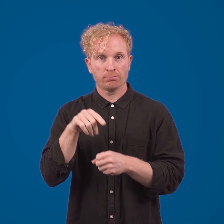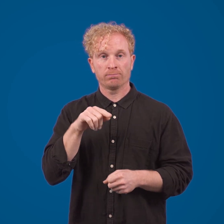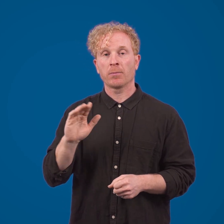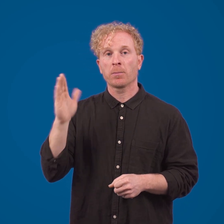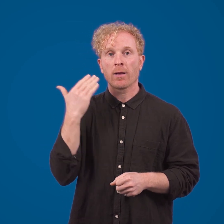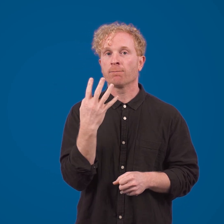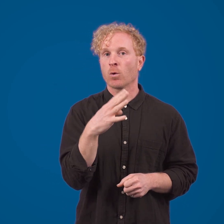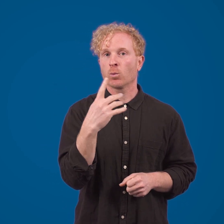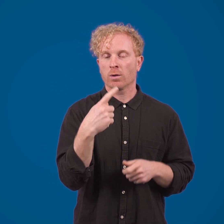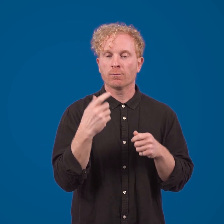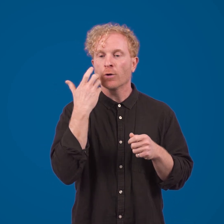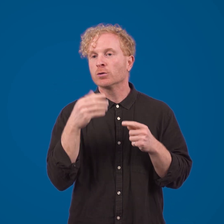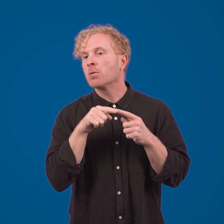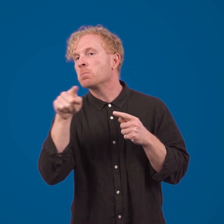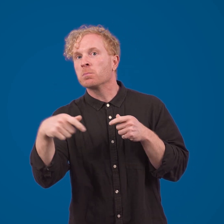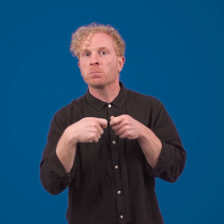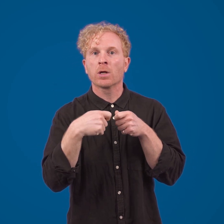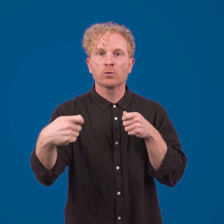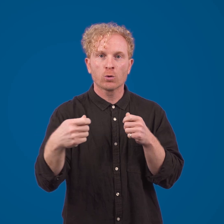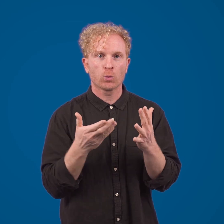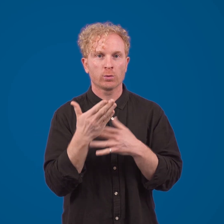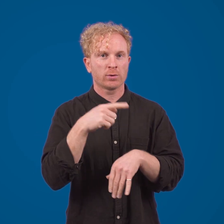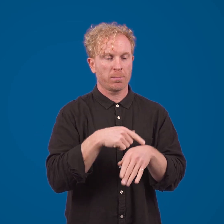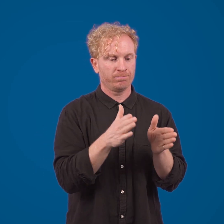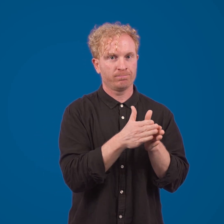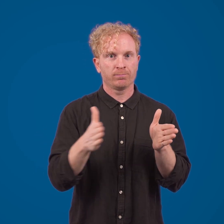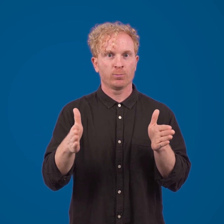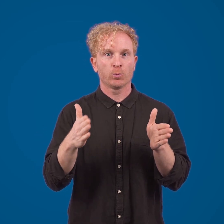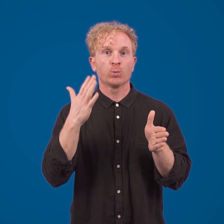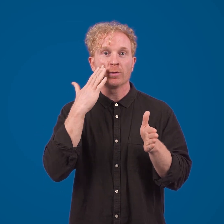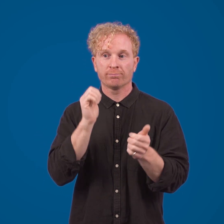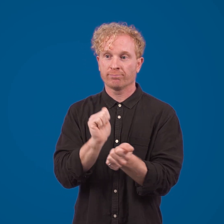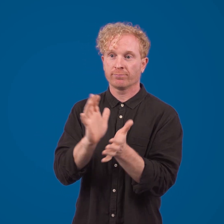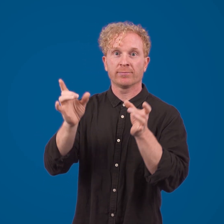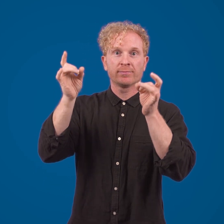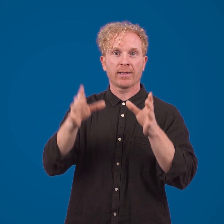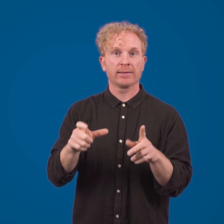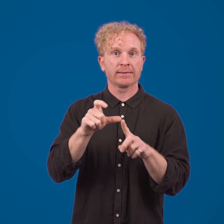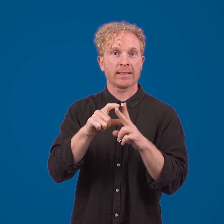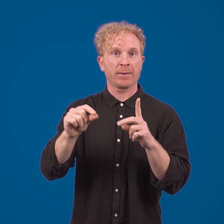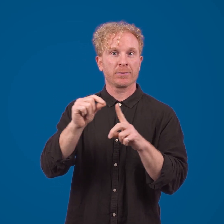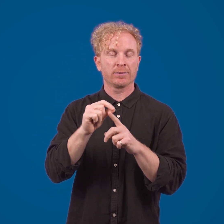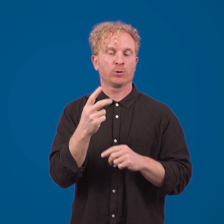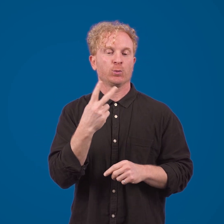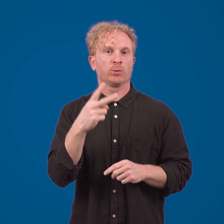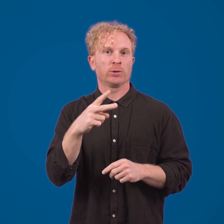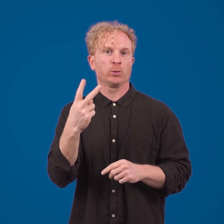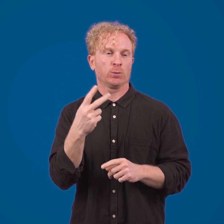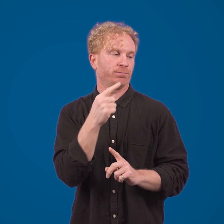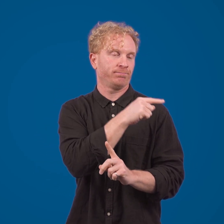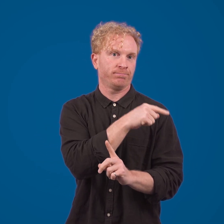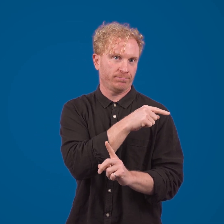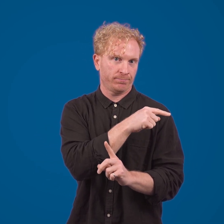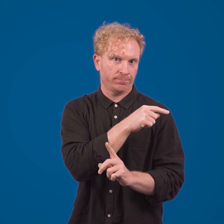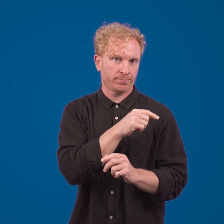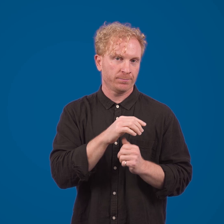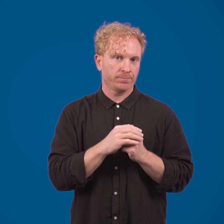There were 41 future measures at the time of release of the initial DIP in 2022.